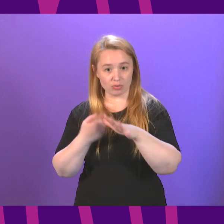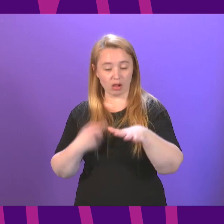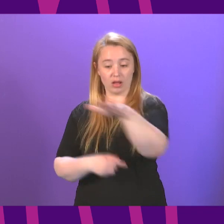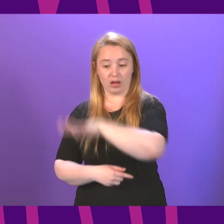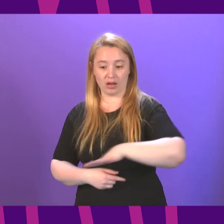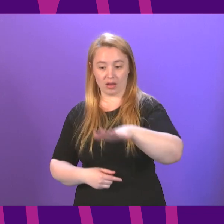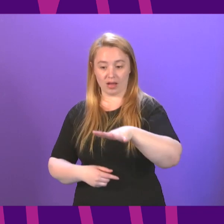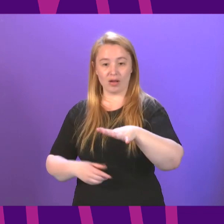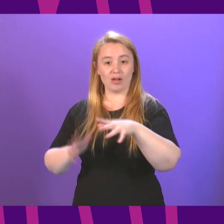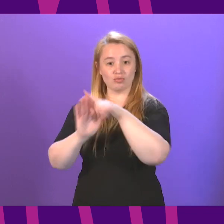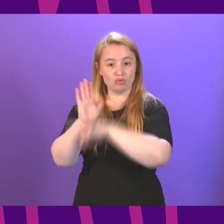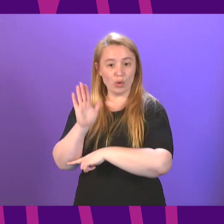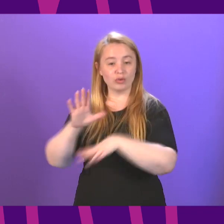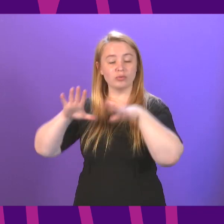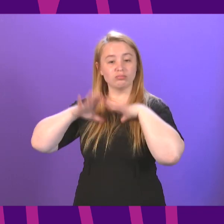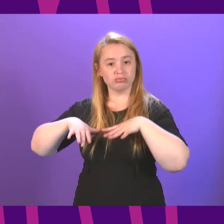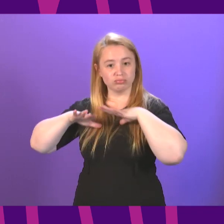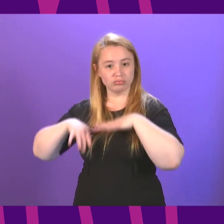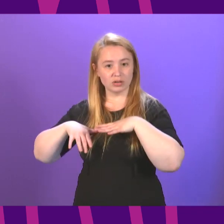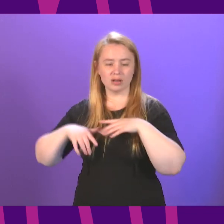According to the First Minister’s statement yesterday, they will remain in the dark for